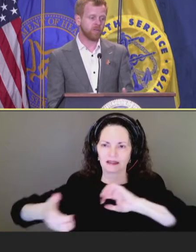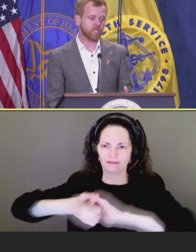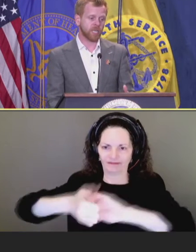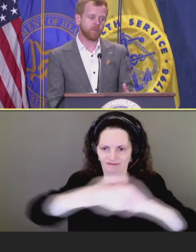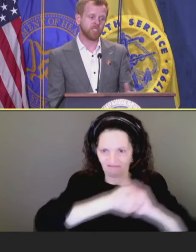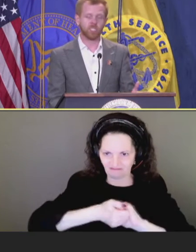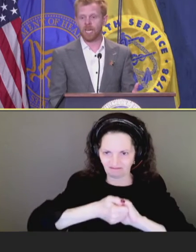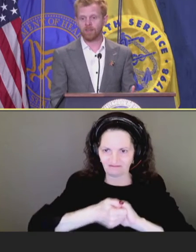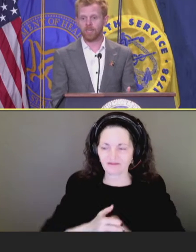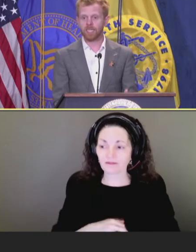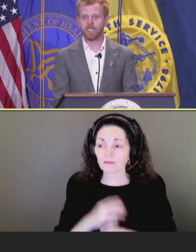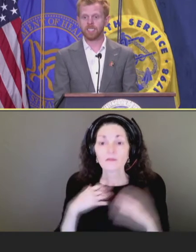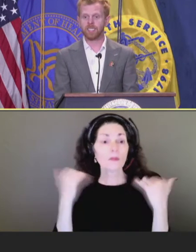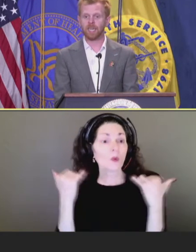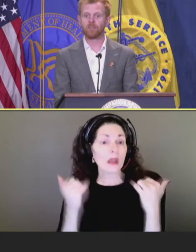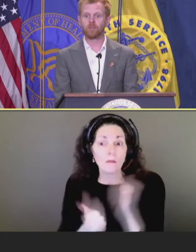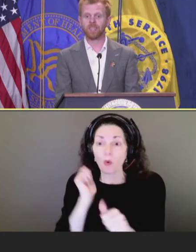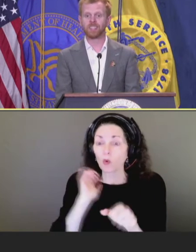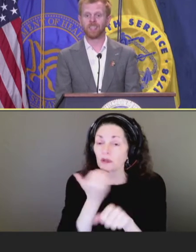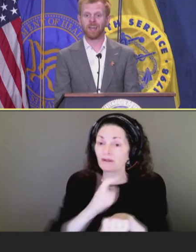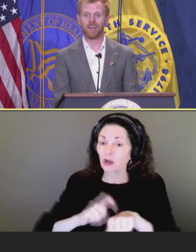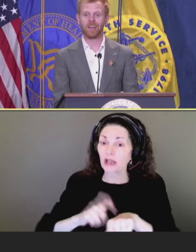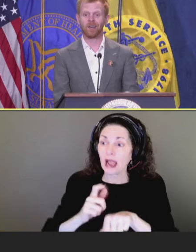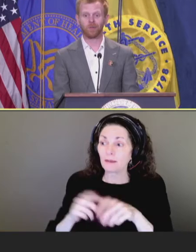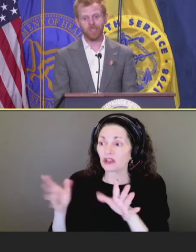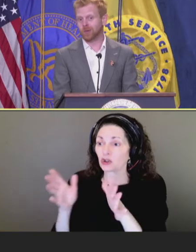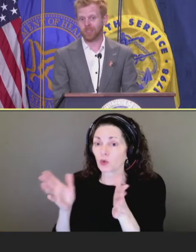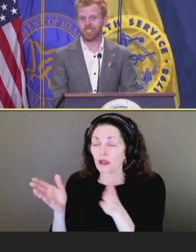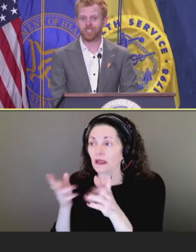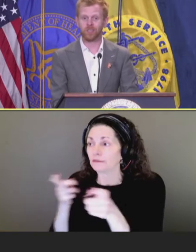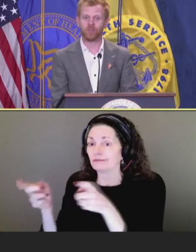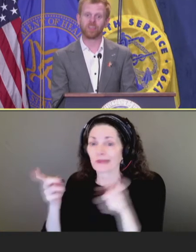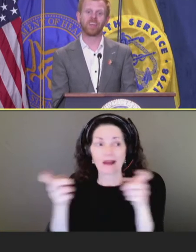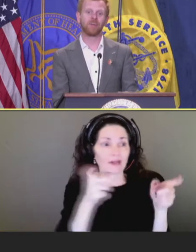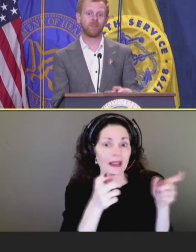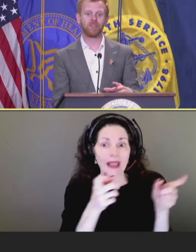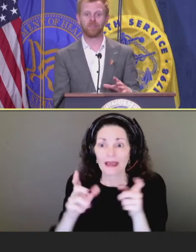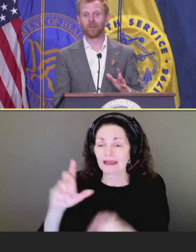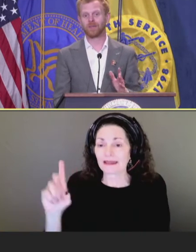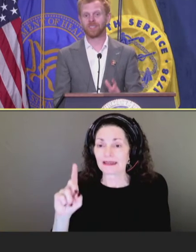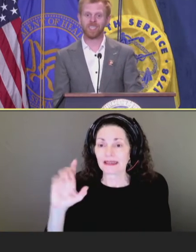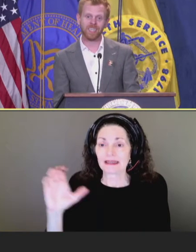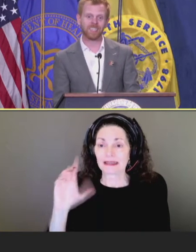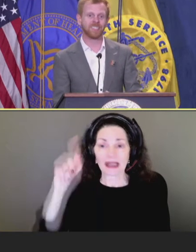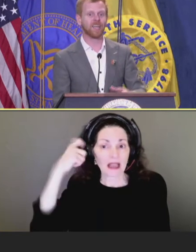our time is just navigating D.C. government's resources. So, whether that be from tickets,